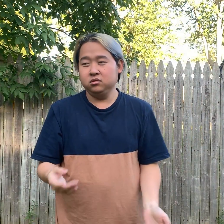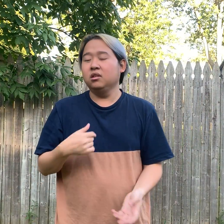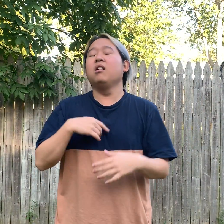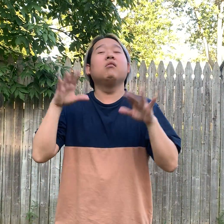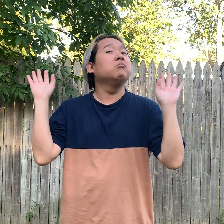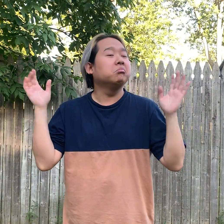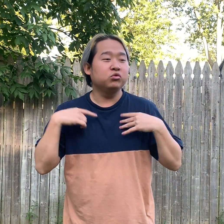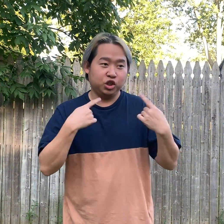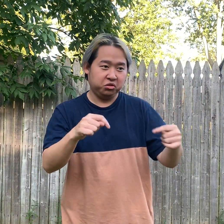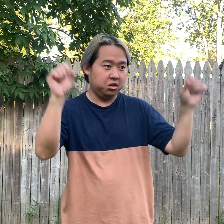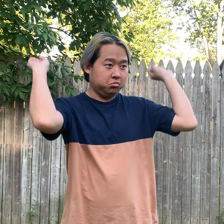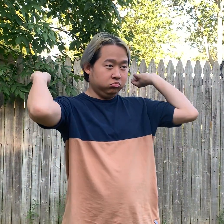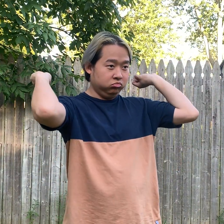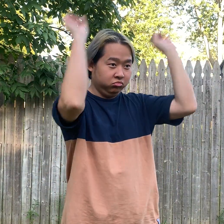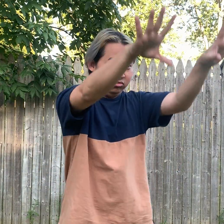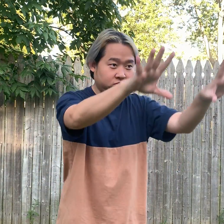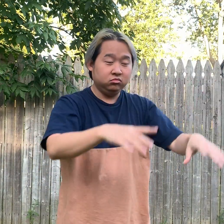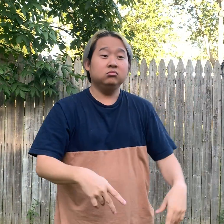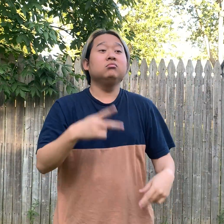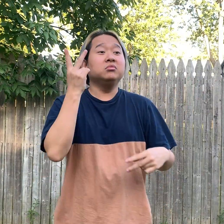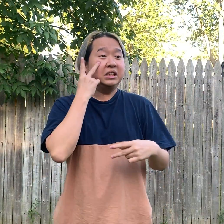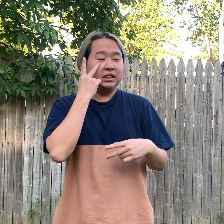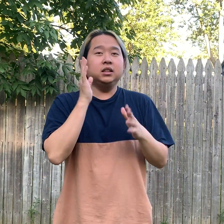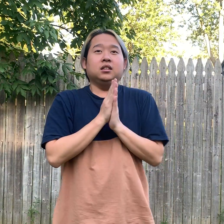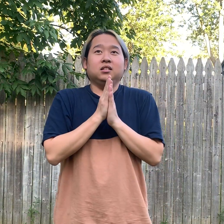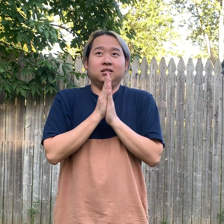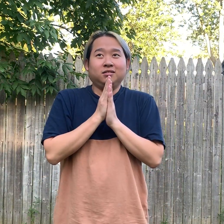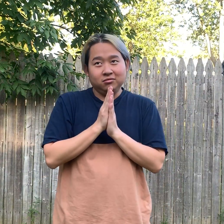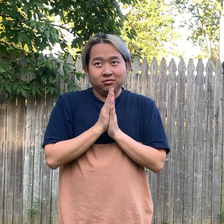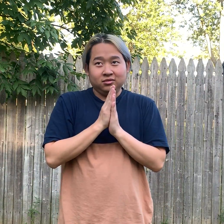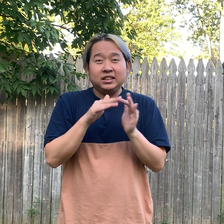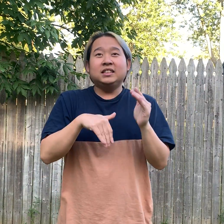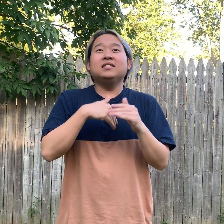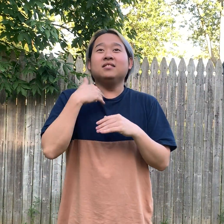After sending in the application and going through the waiting process,